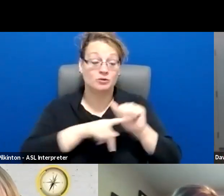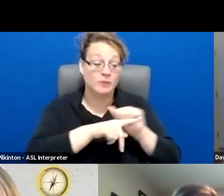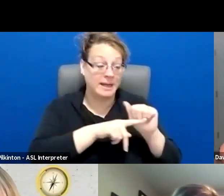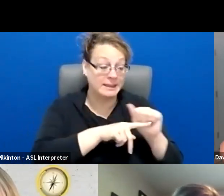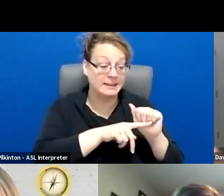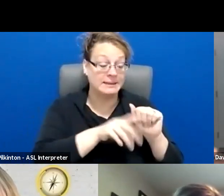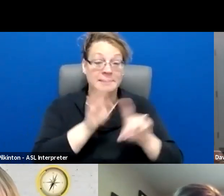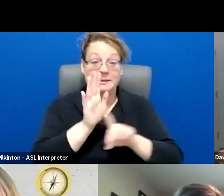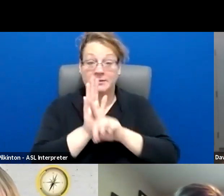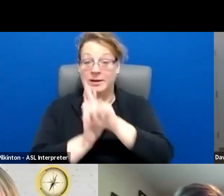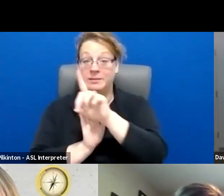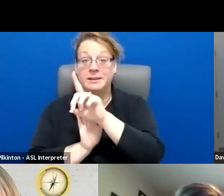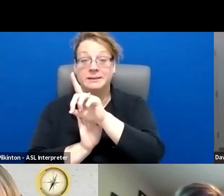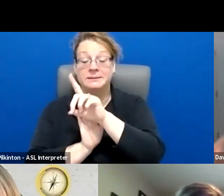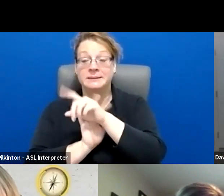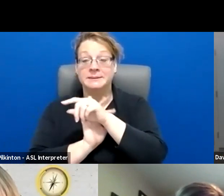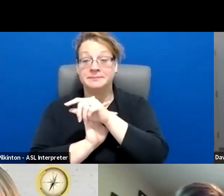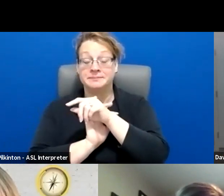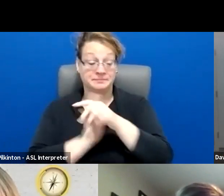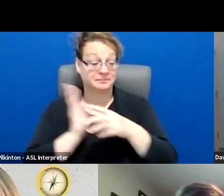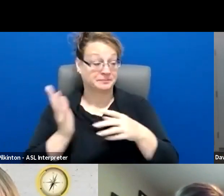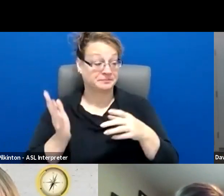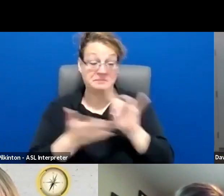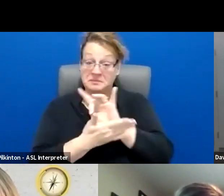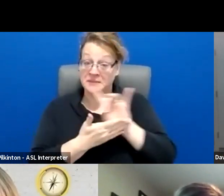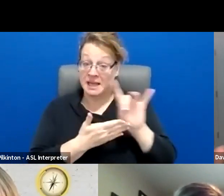You have to be prepared for that.